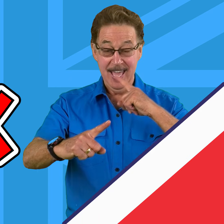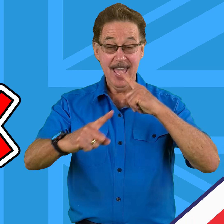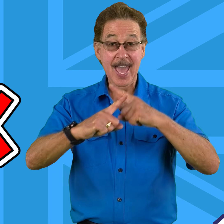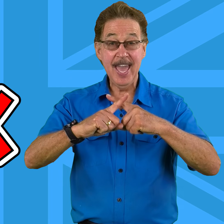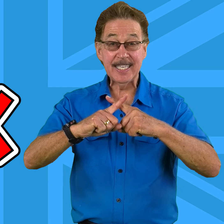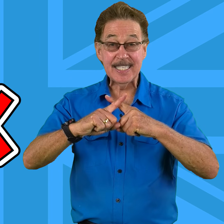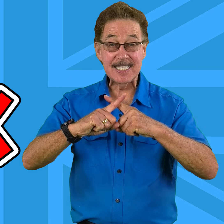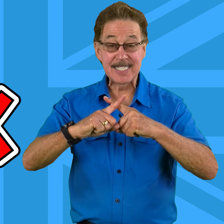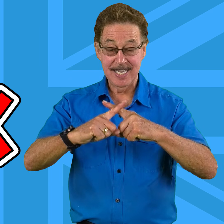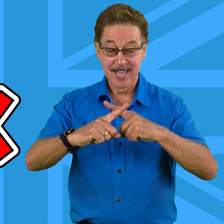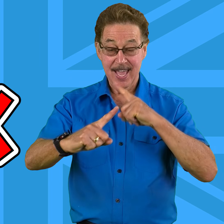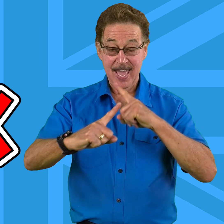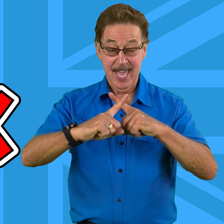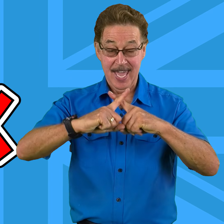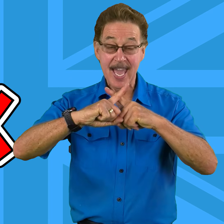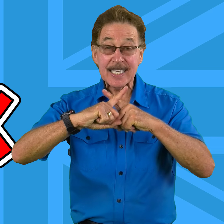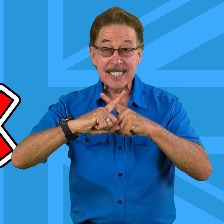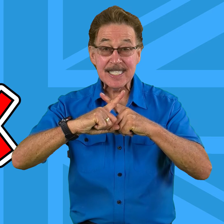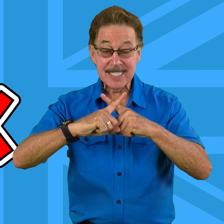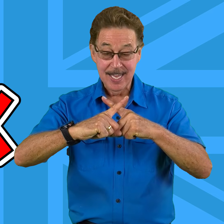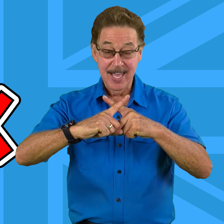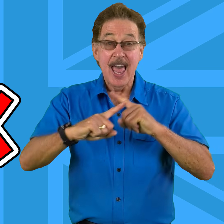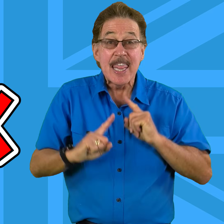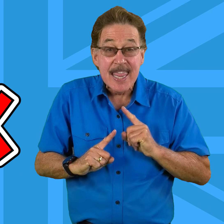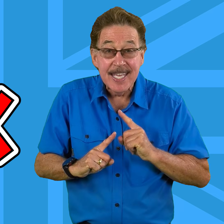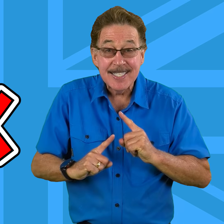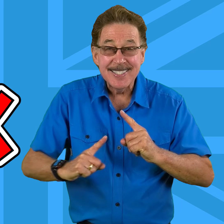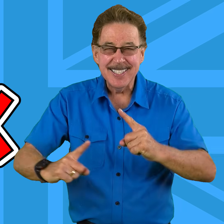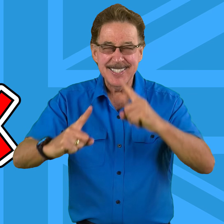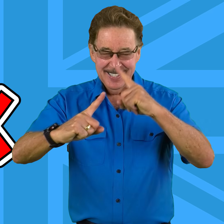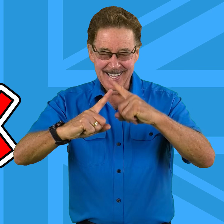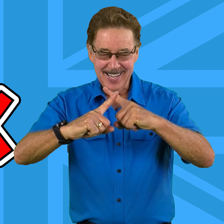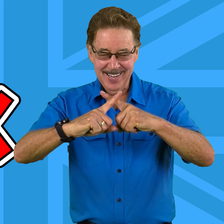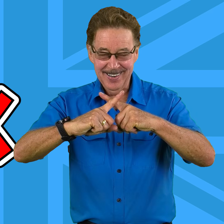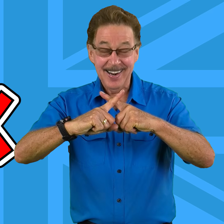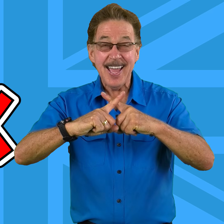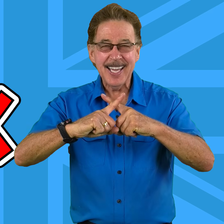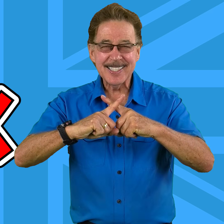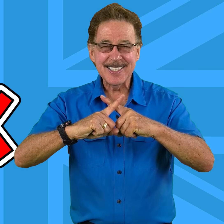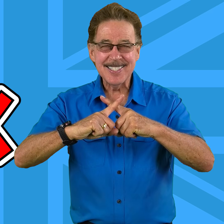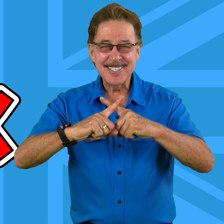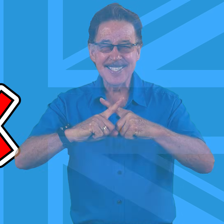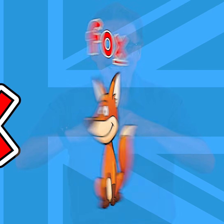X, x, this is the letter x